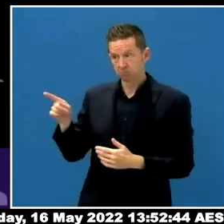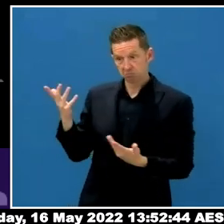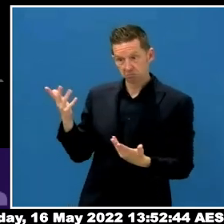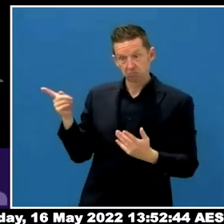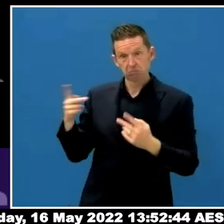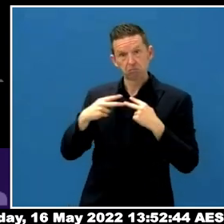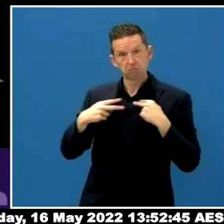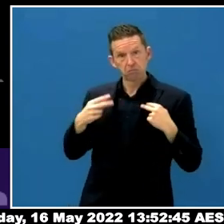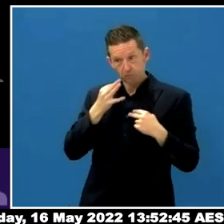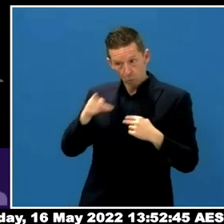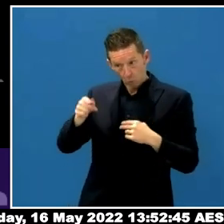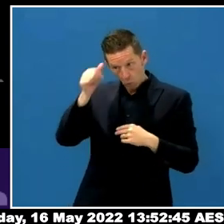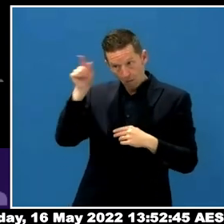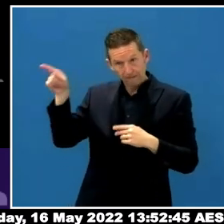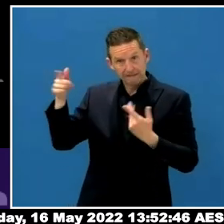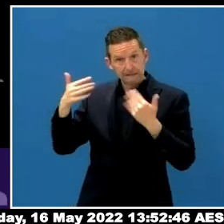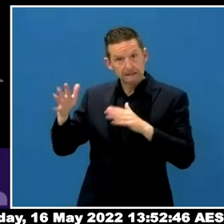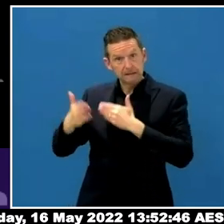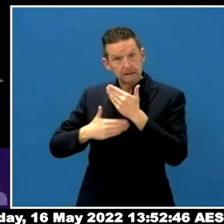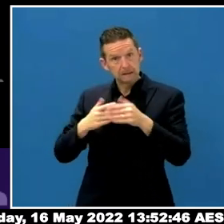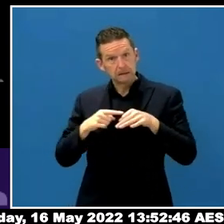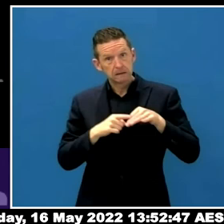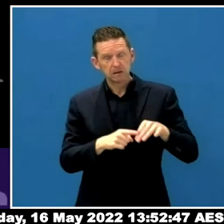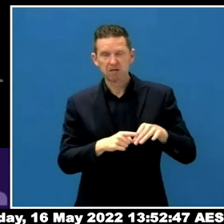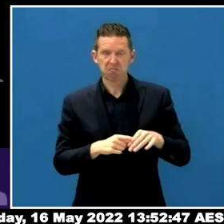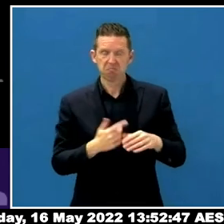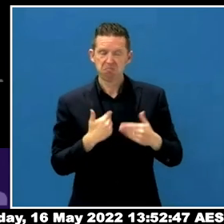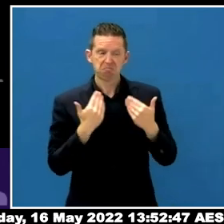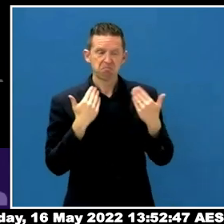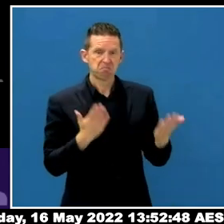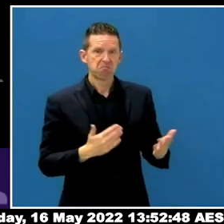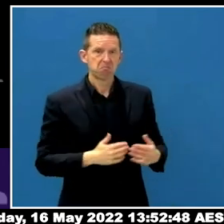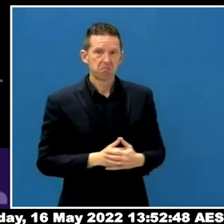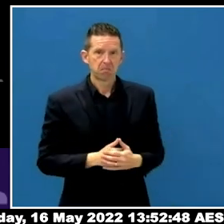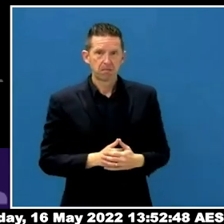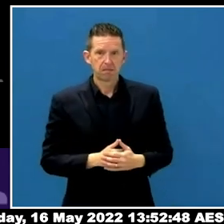What about his support workers or the Lifestyle Assistants, is there any choice